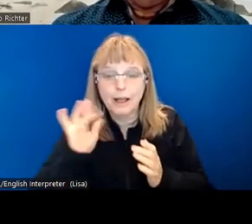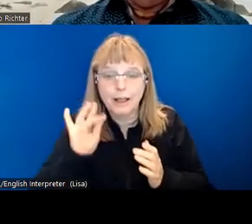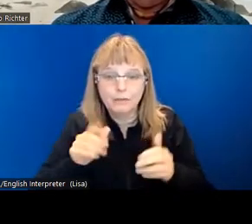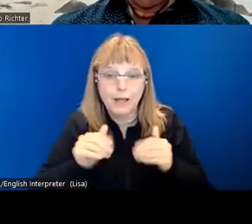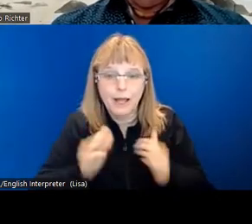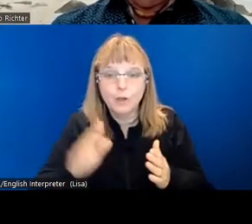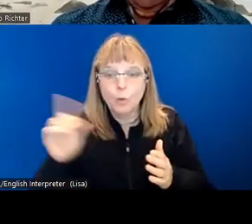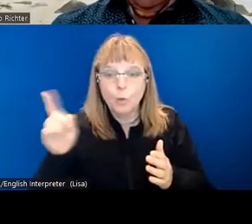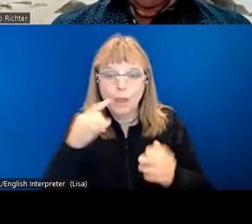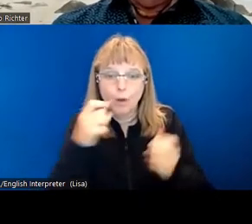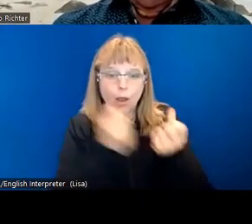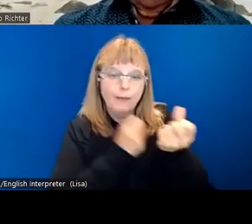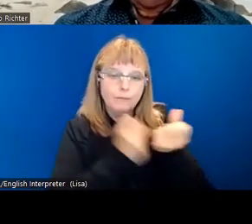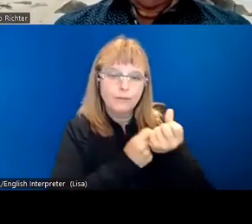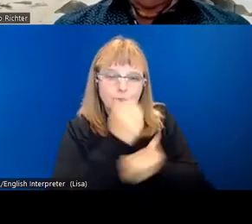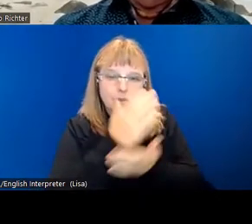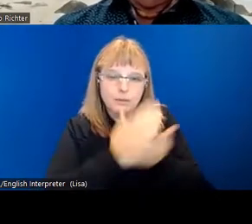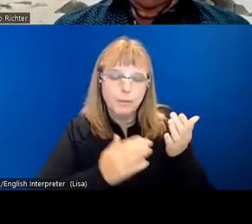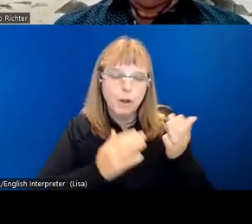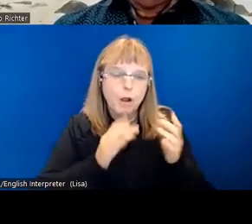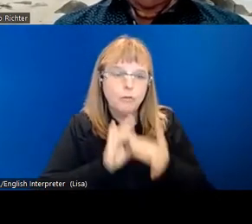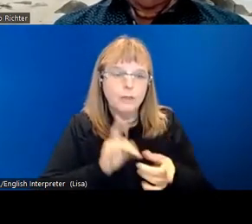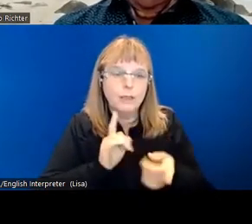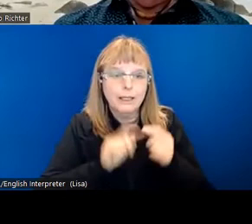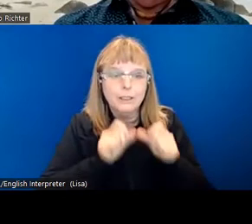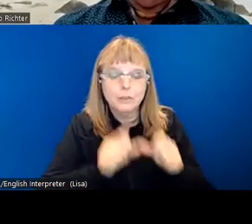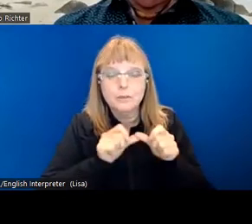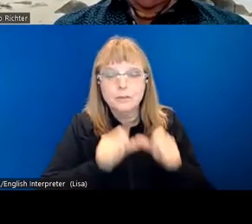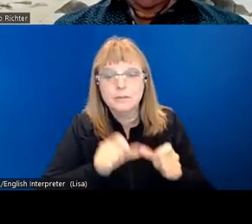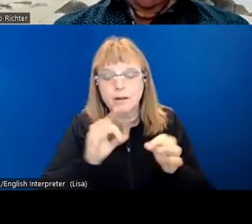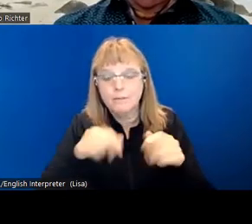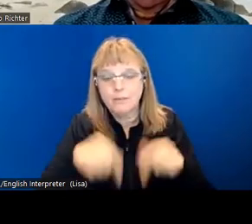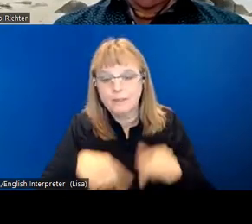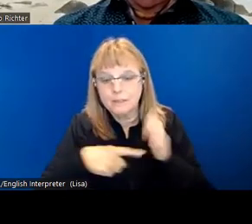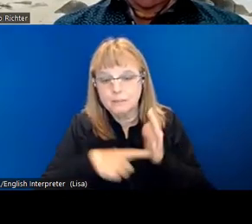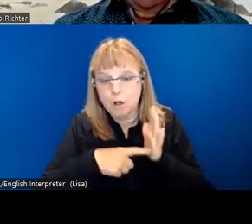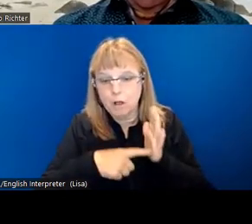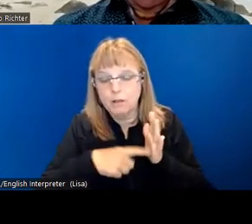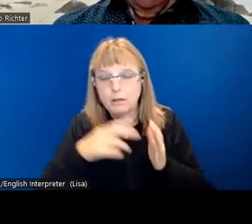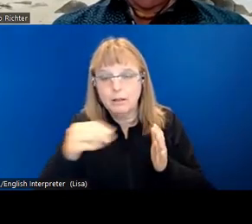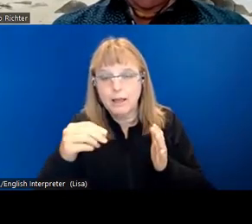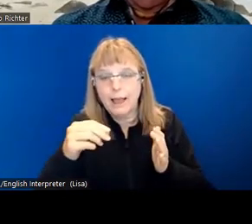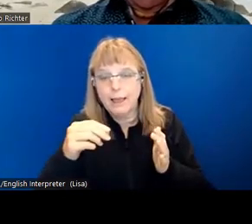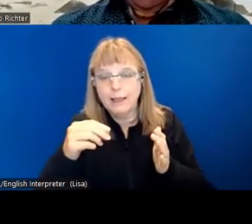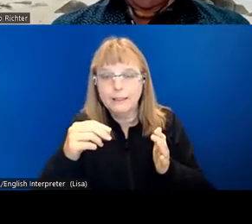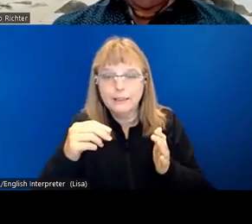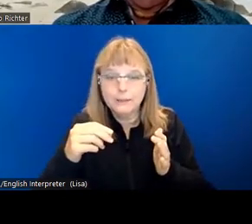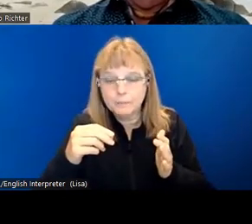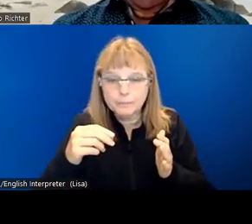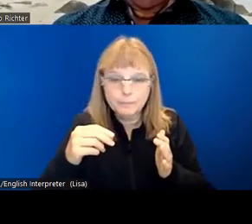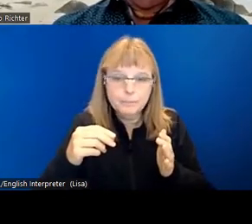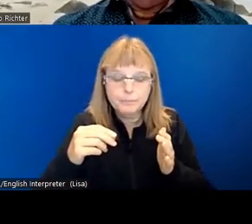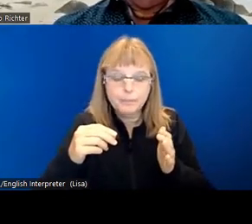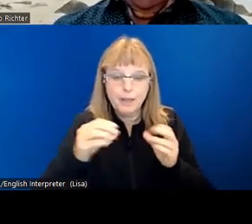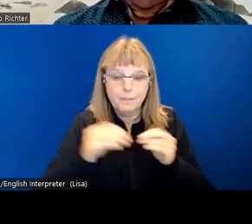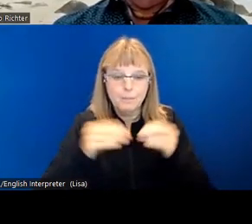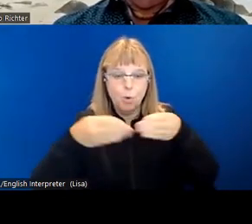in terms of the sustainability of this model and just taking care of our wider field a little bit.